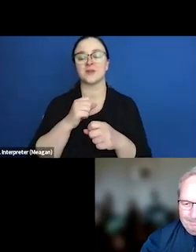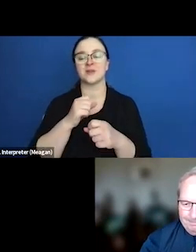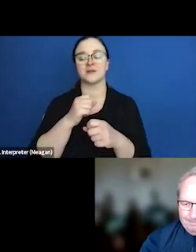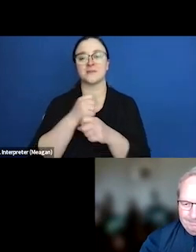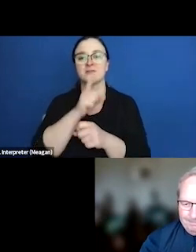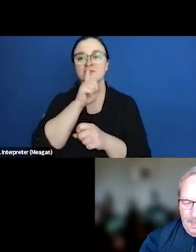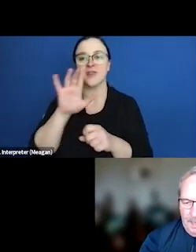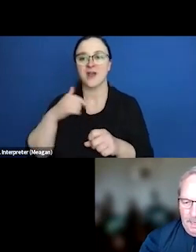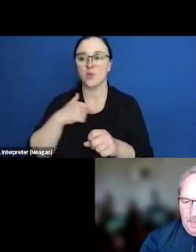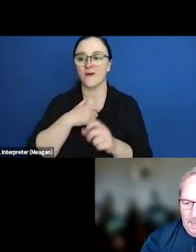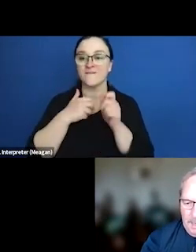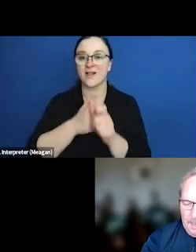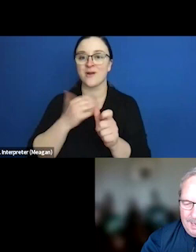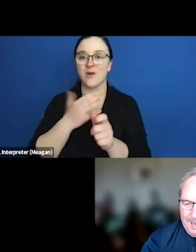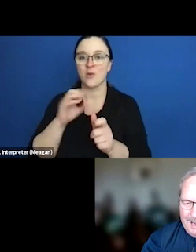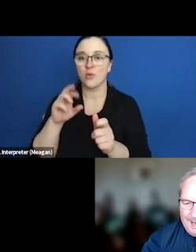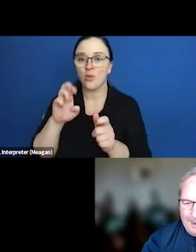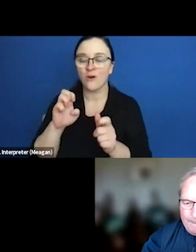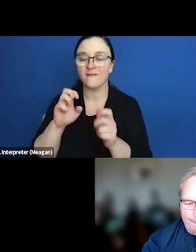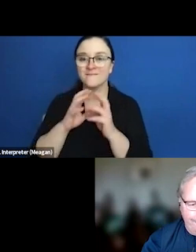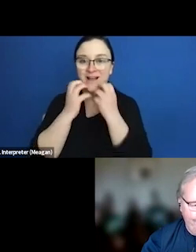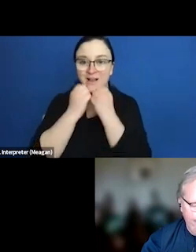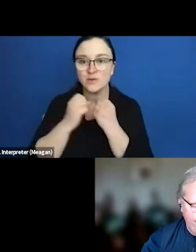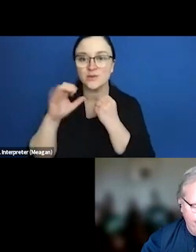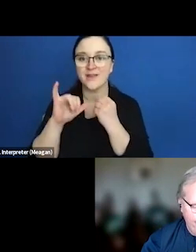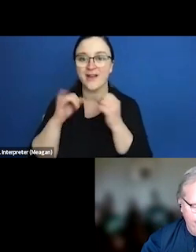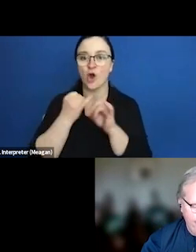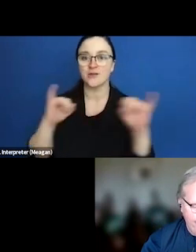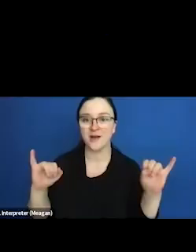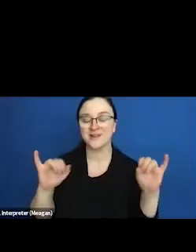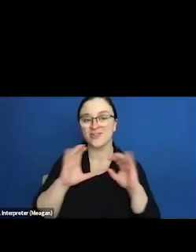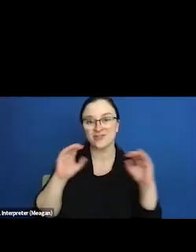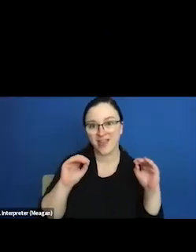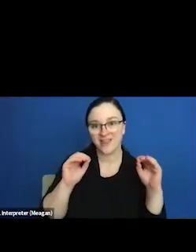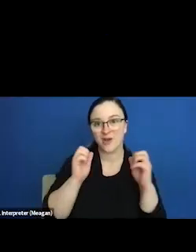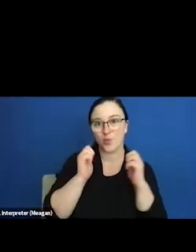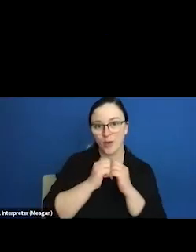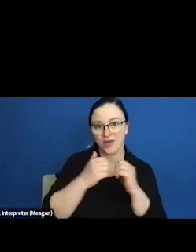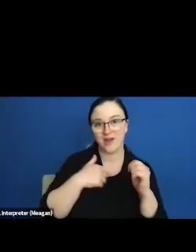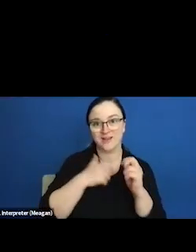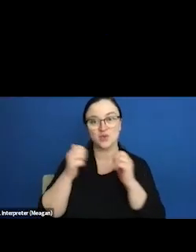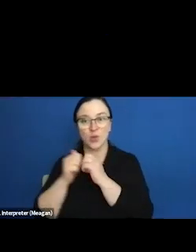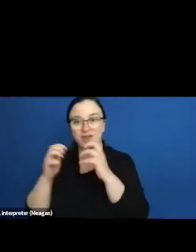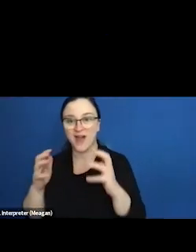like autonomy, like nothing about us without us, like really the belief that that person